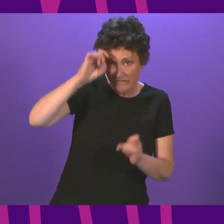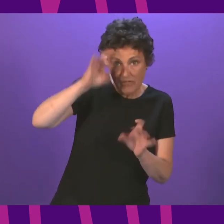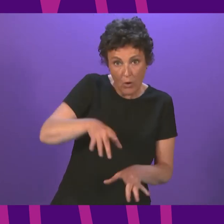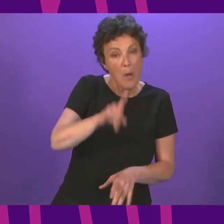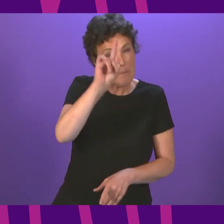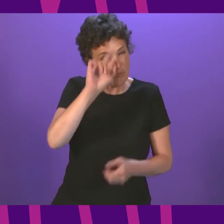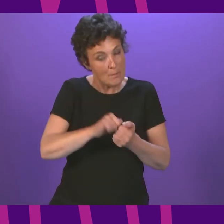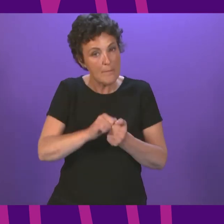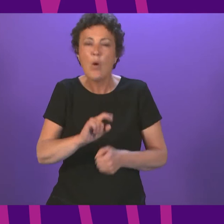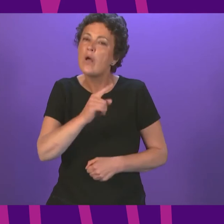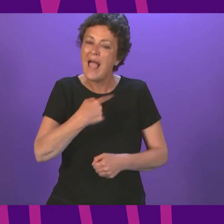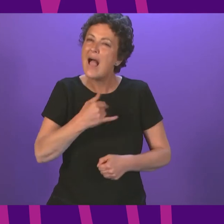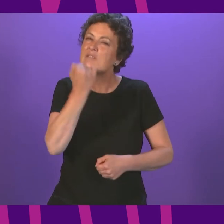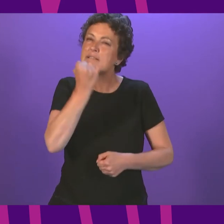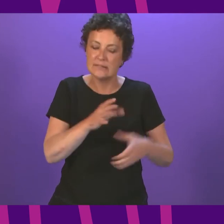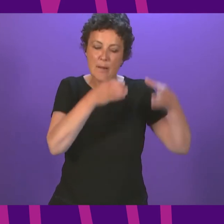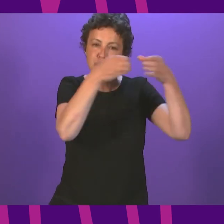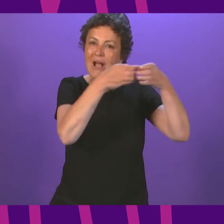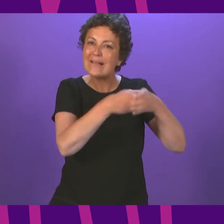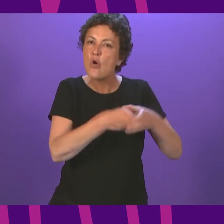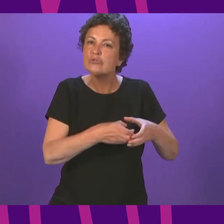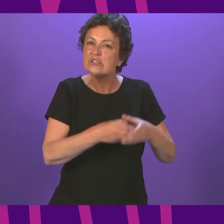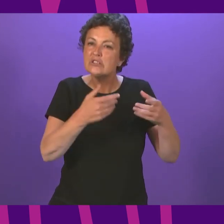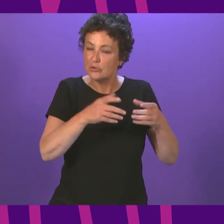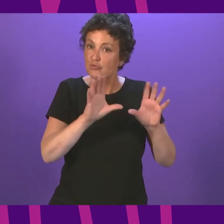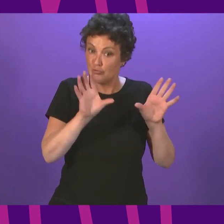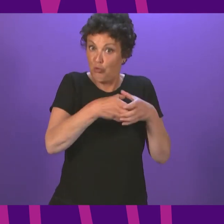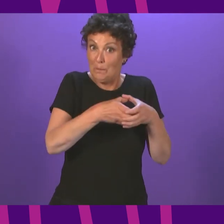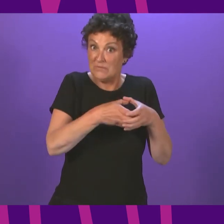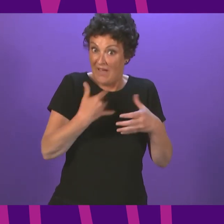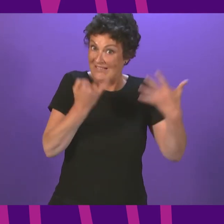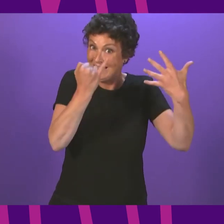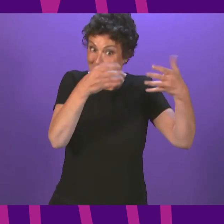family groups include those with a disabled adult or child. We have reached more than